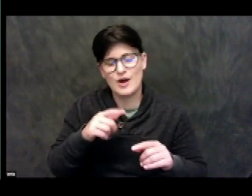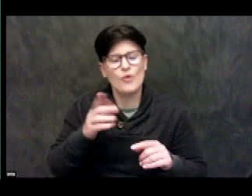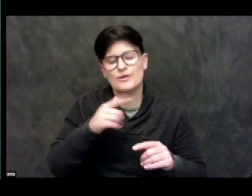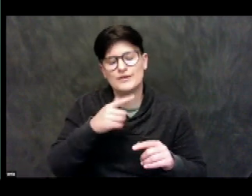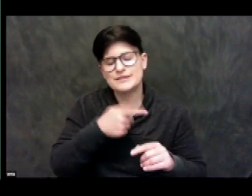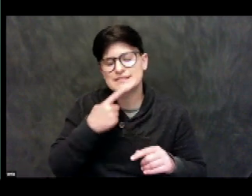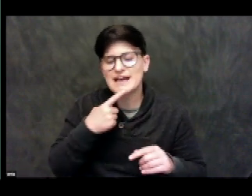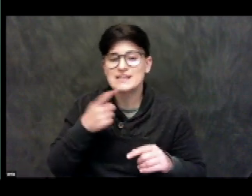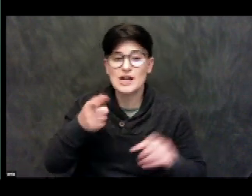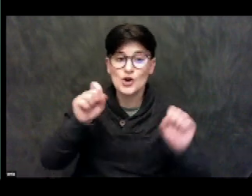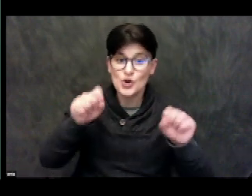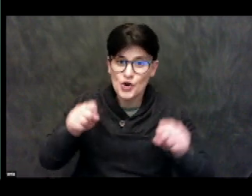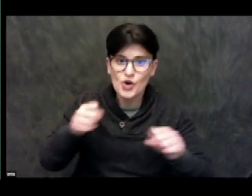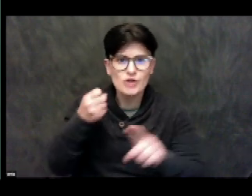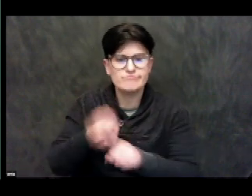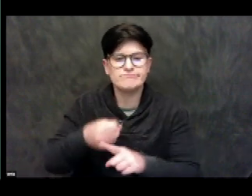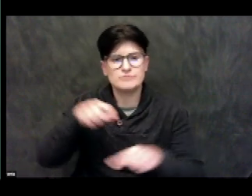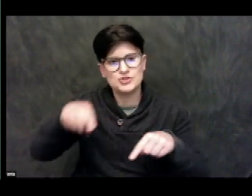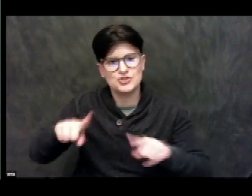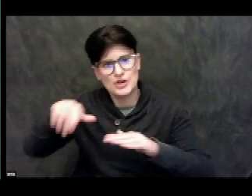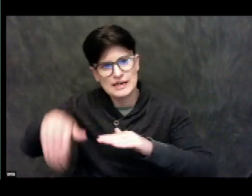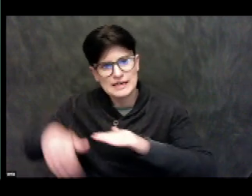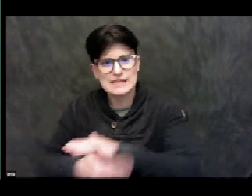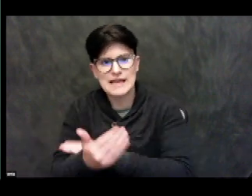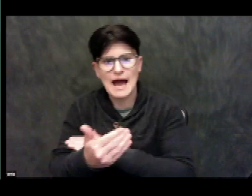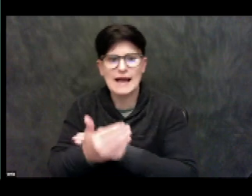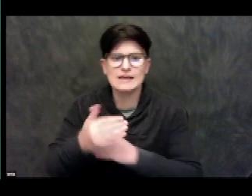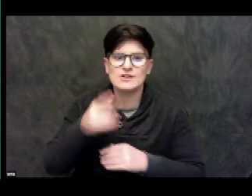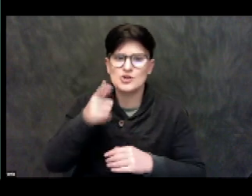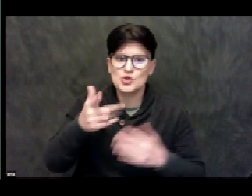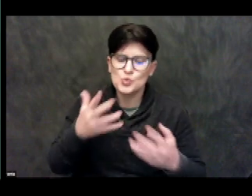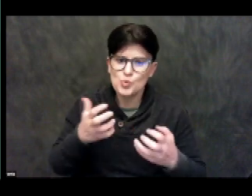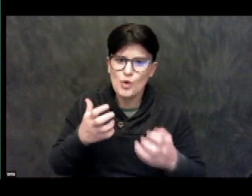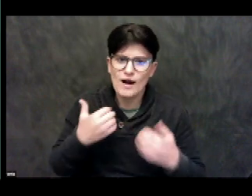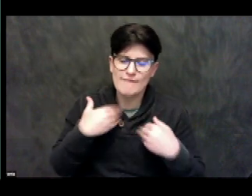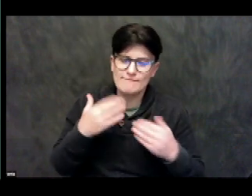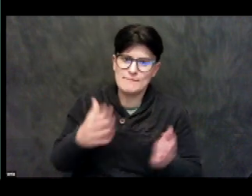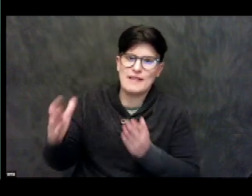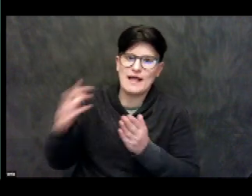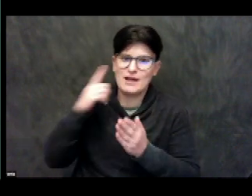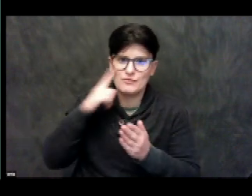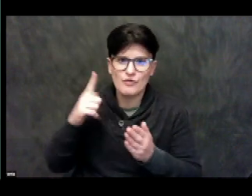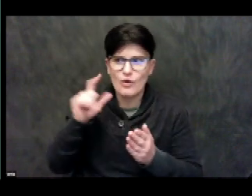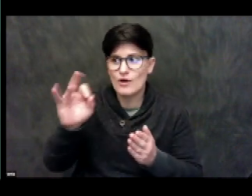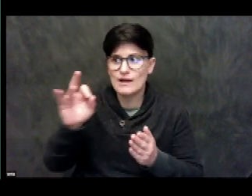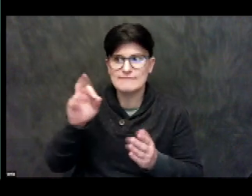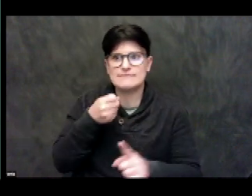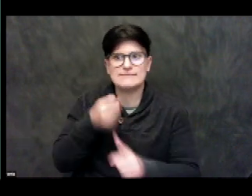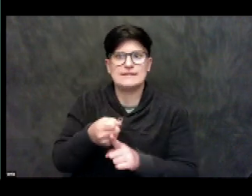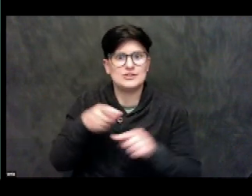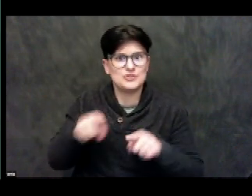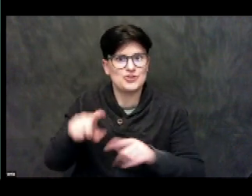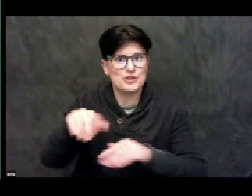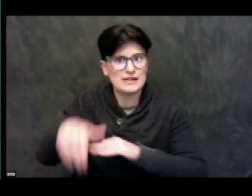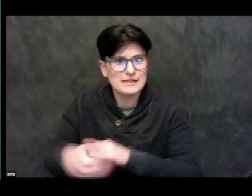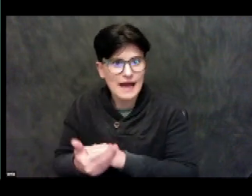labor or that Cesarian delivery that would be planned to allow for transportation and the ability for anesthesia to have time to act.